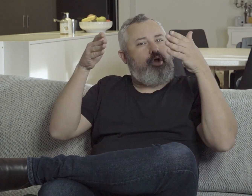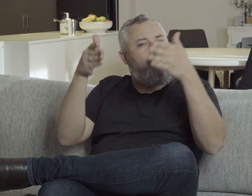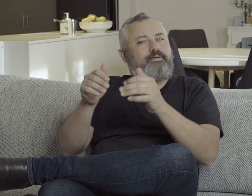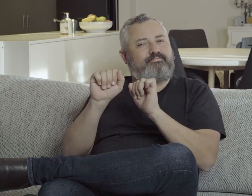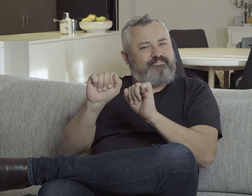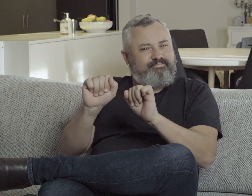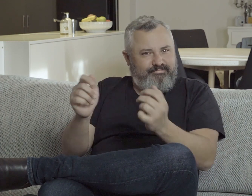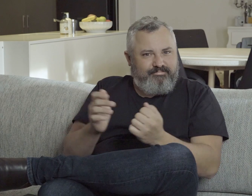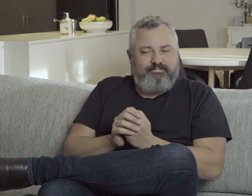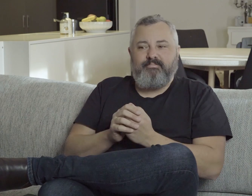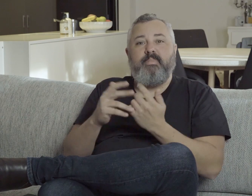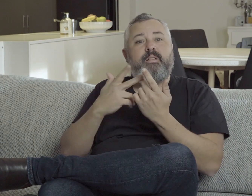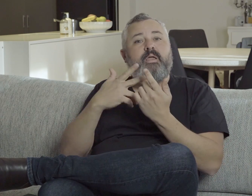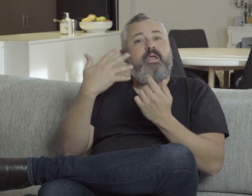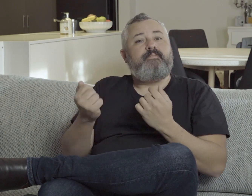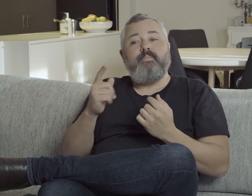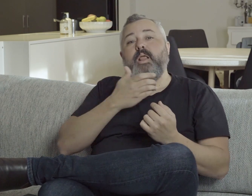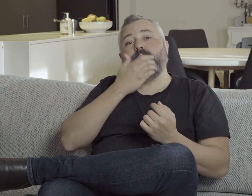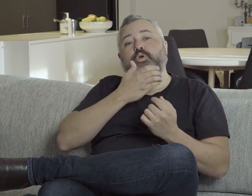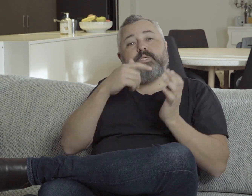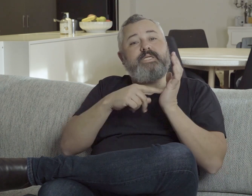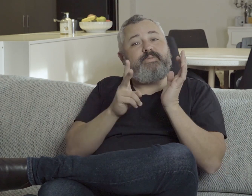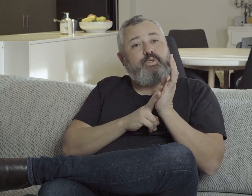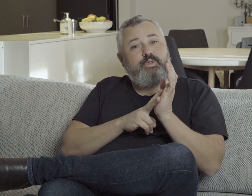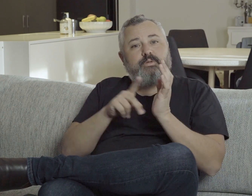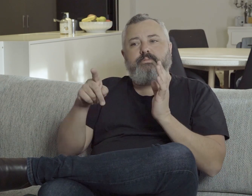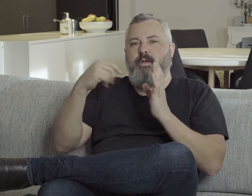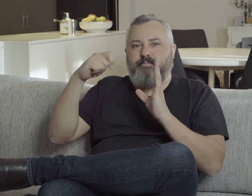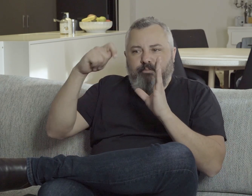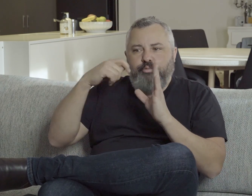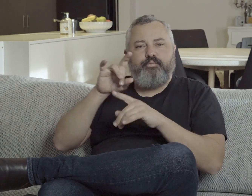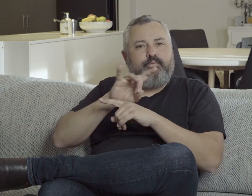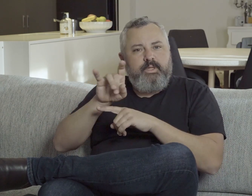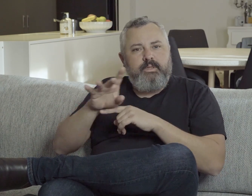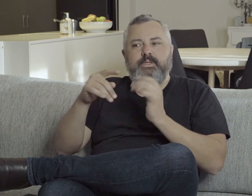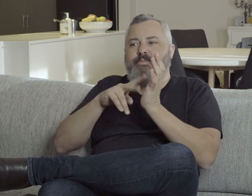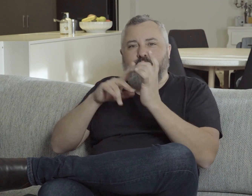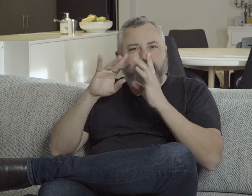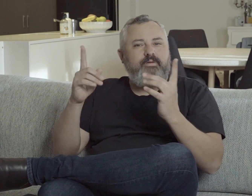It also includes Marvel and Pixar movies in its subscription. Another streaming service is Apple TV